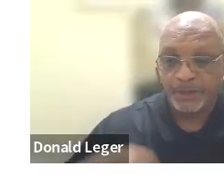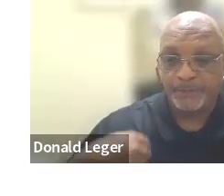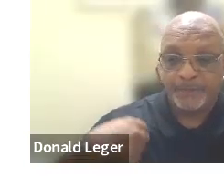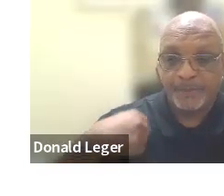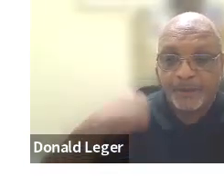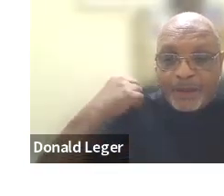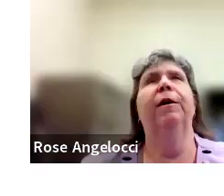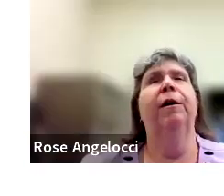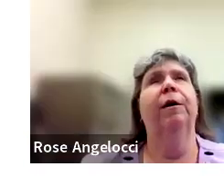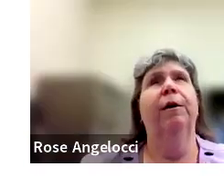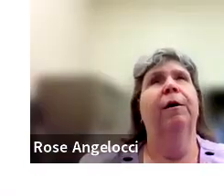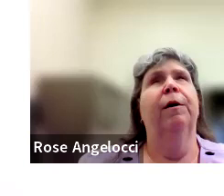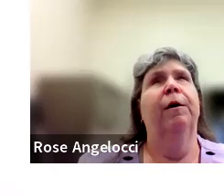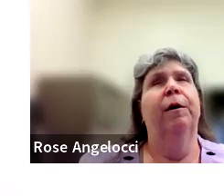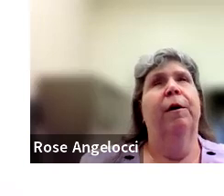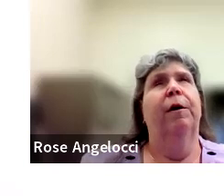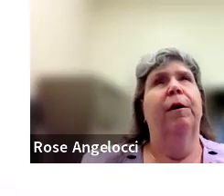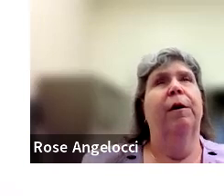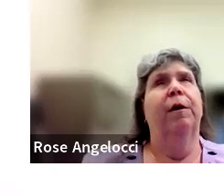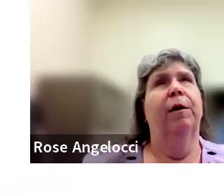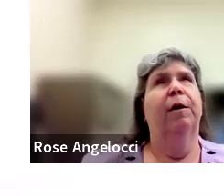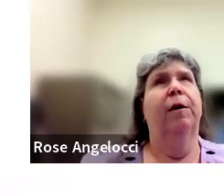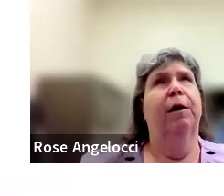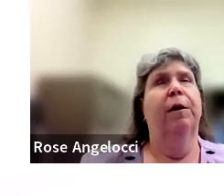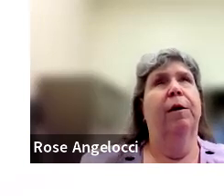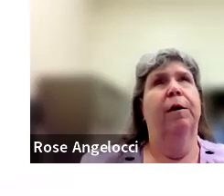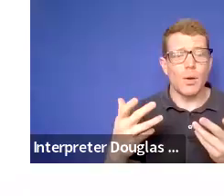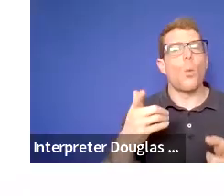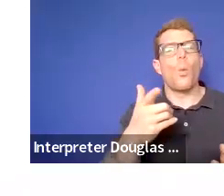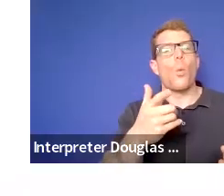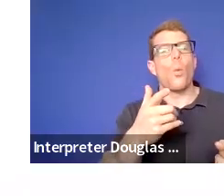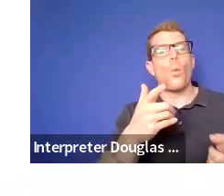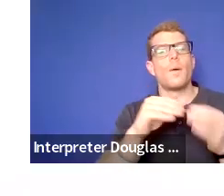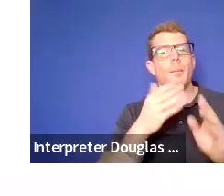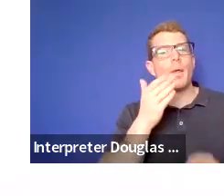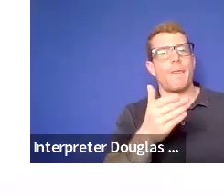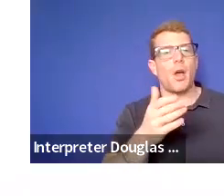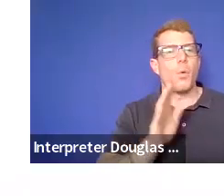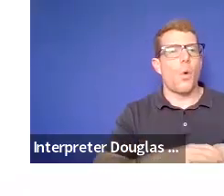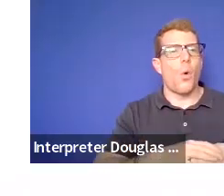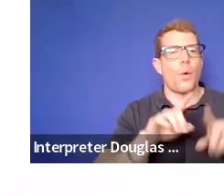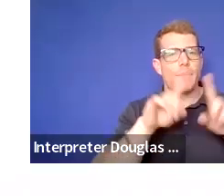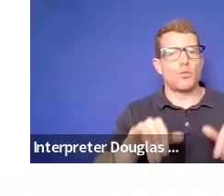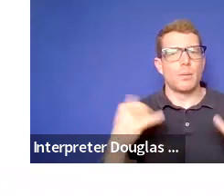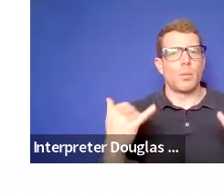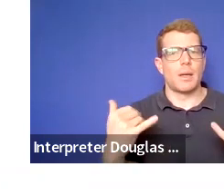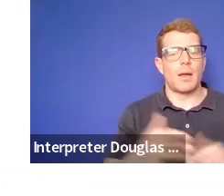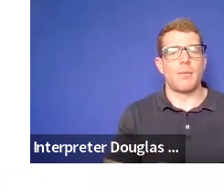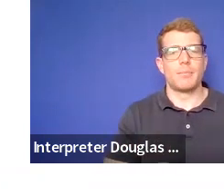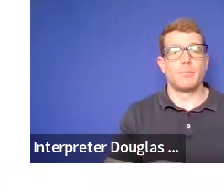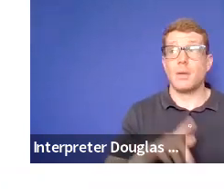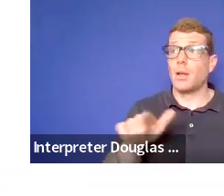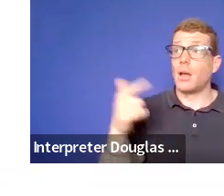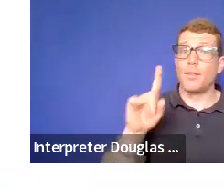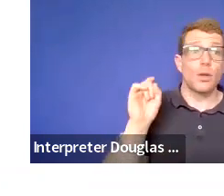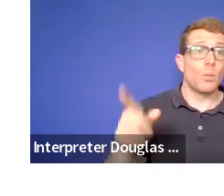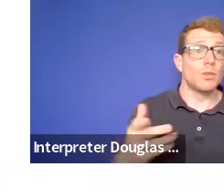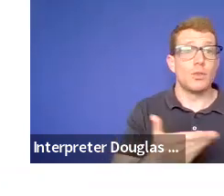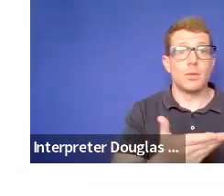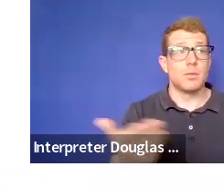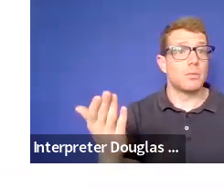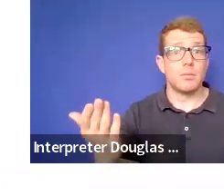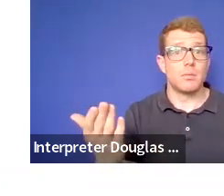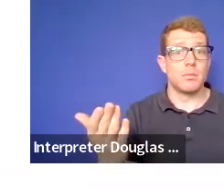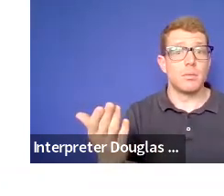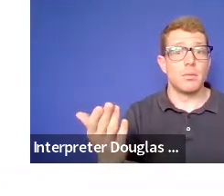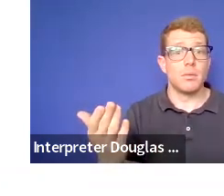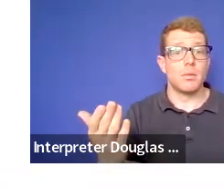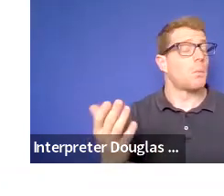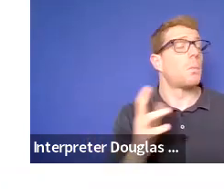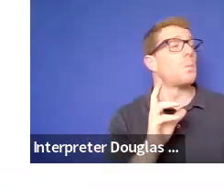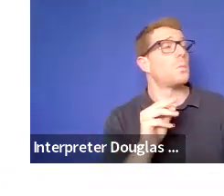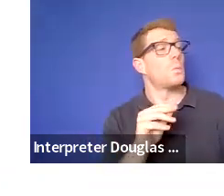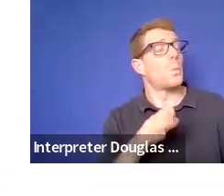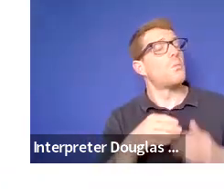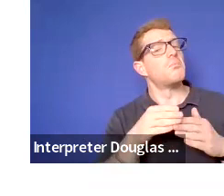Now. yeah. any other questions with no we we're at the end of our time.